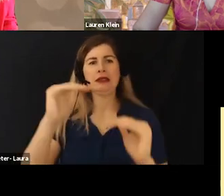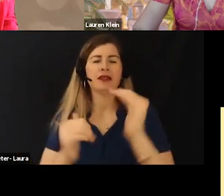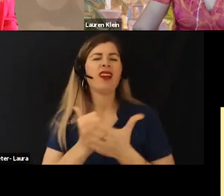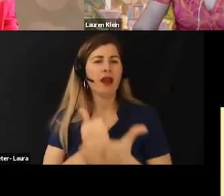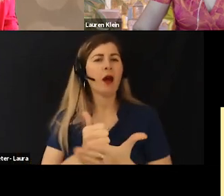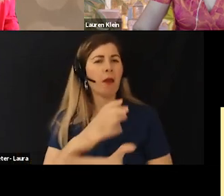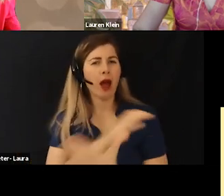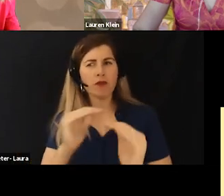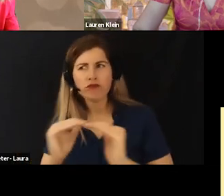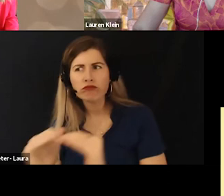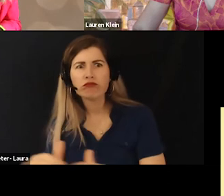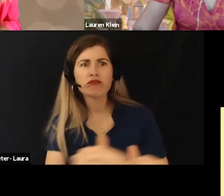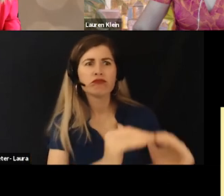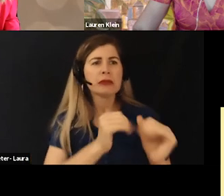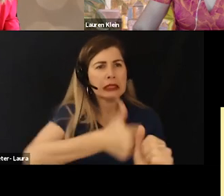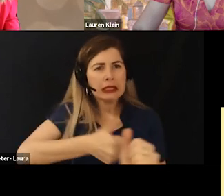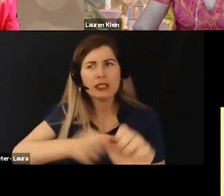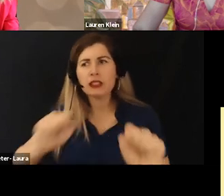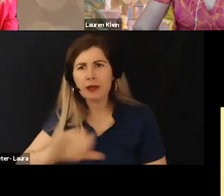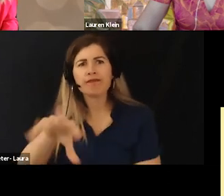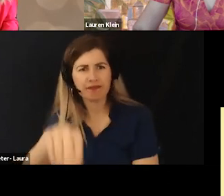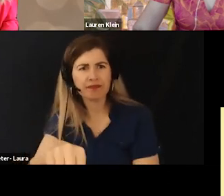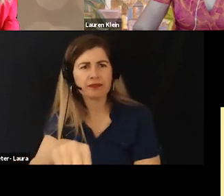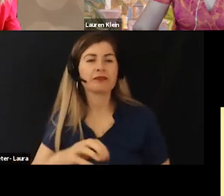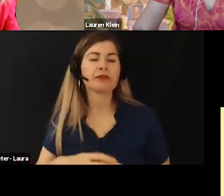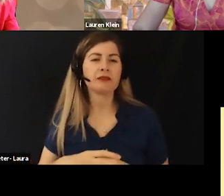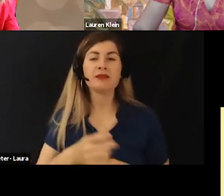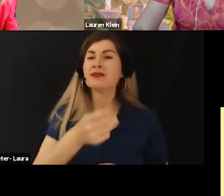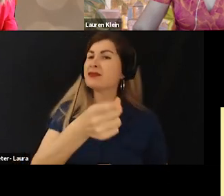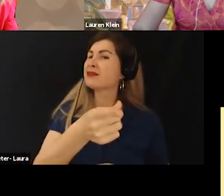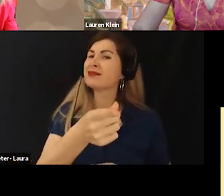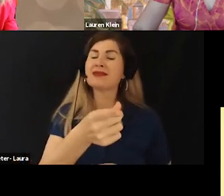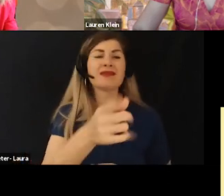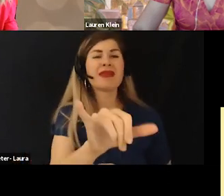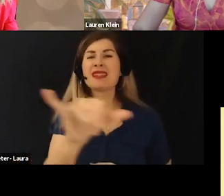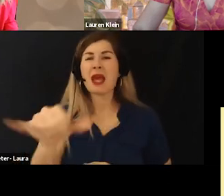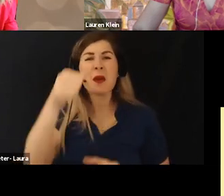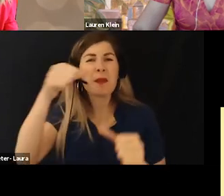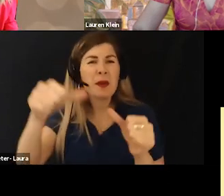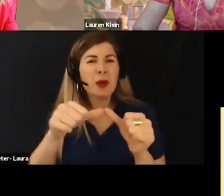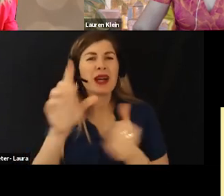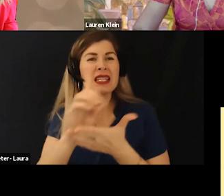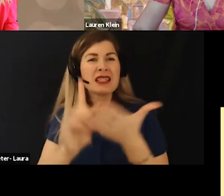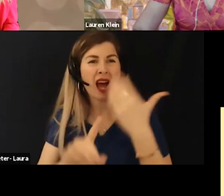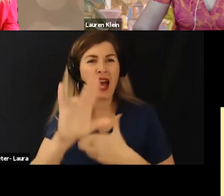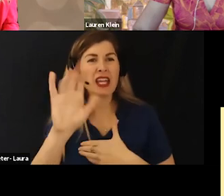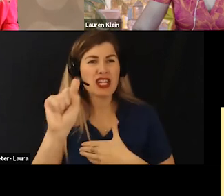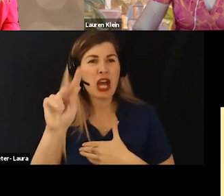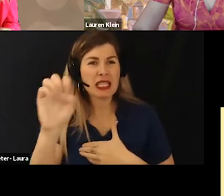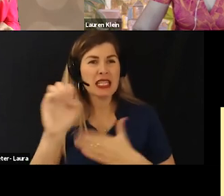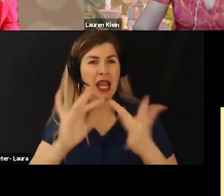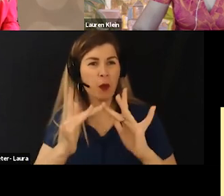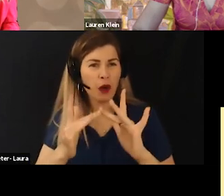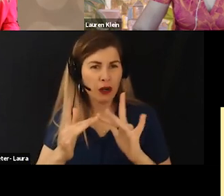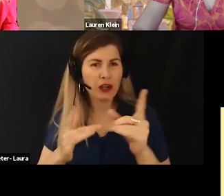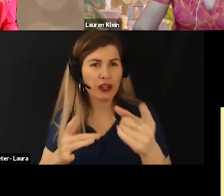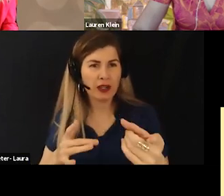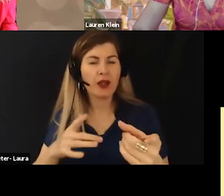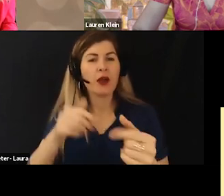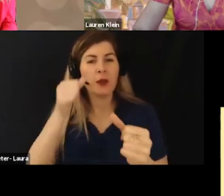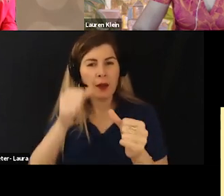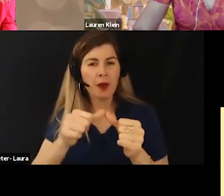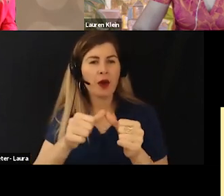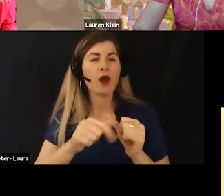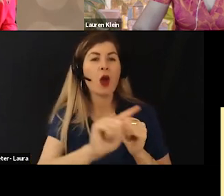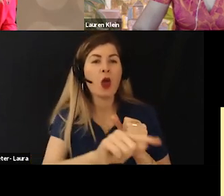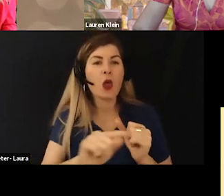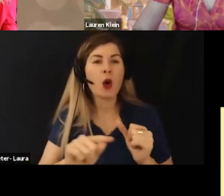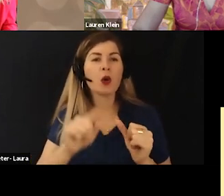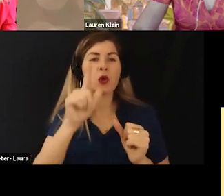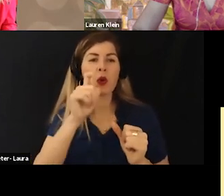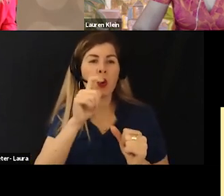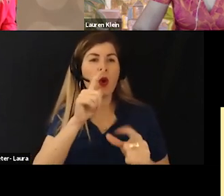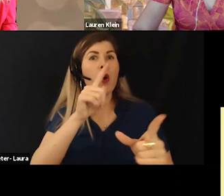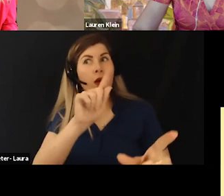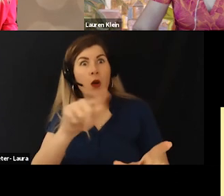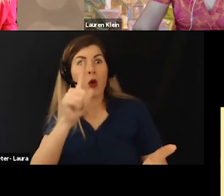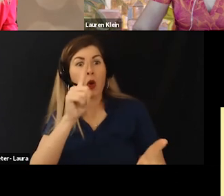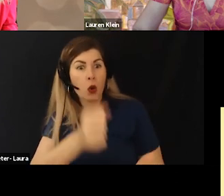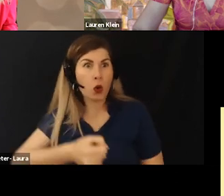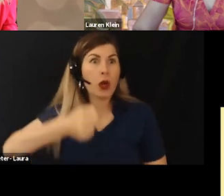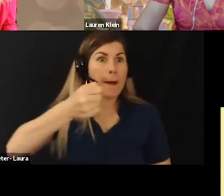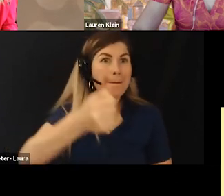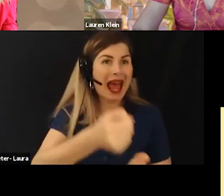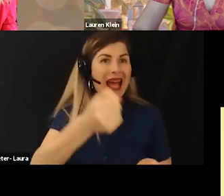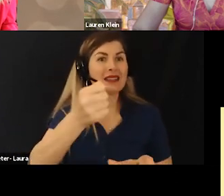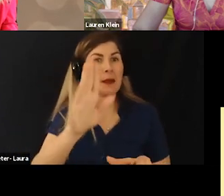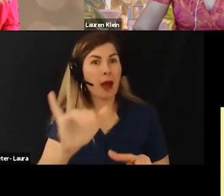And in this this is very similar to the principle of the design Justice Network, which is this one. We sent her the voices of those who are directly impacted by the outcomes of the design process.